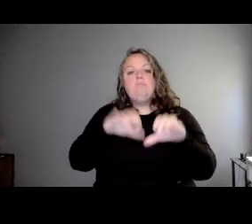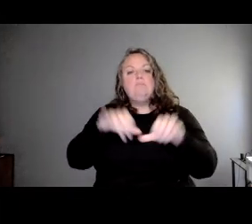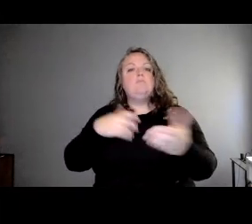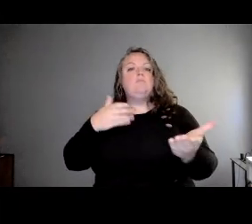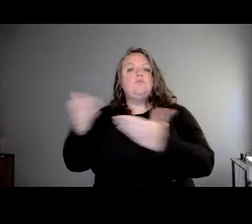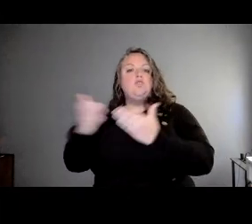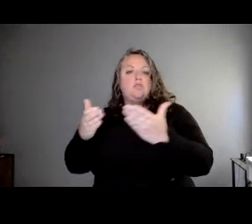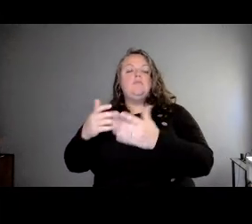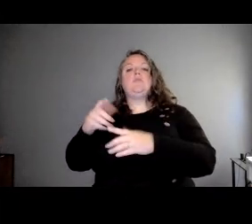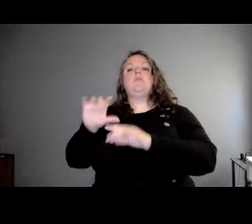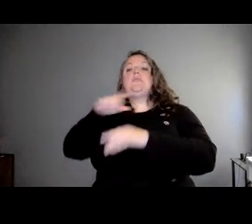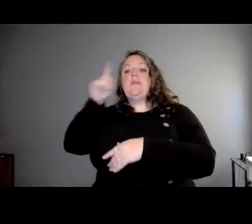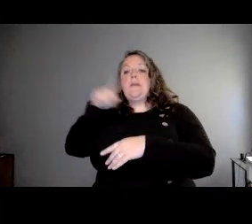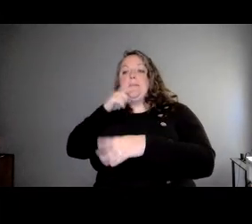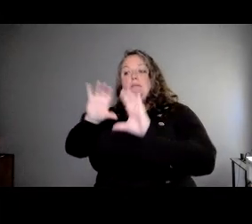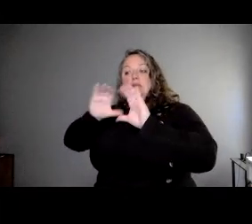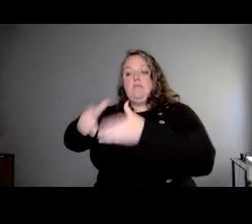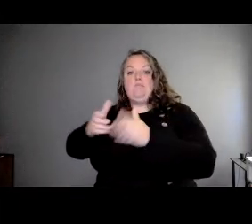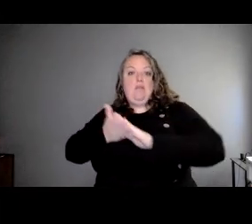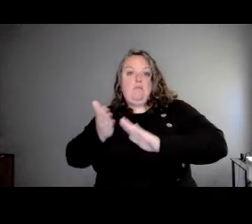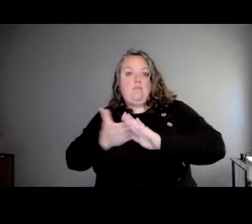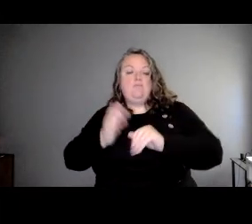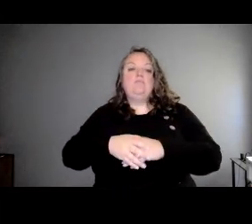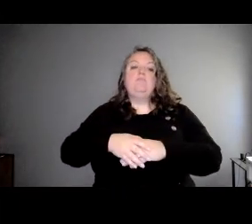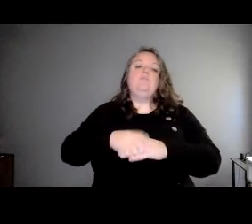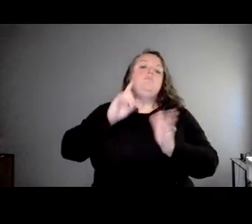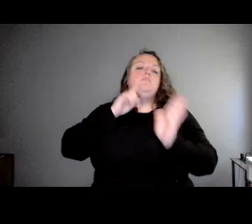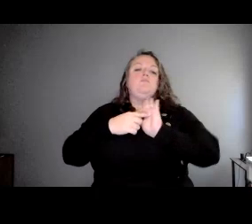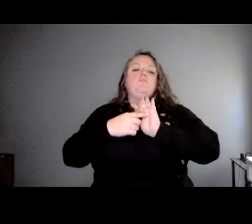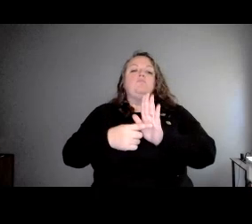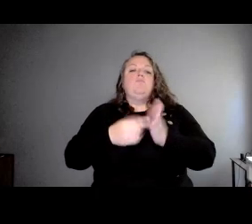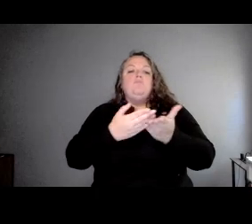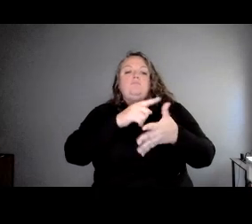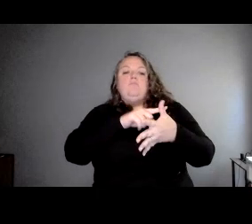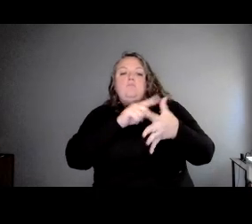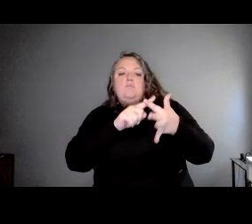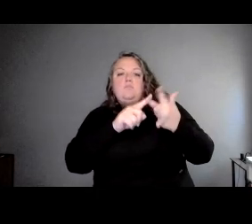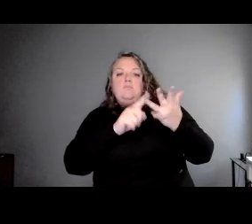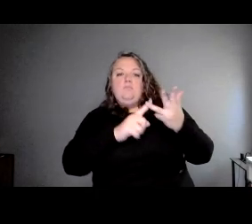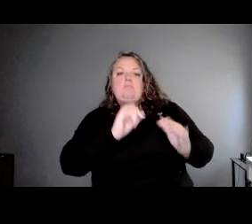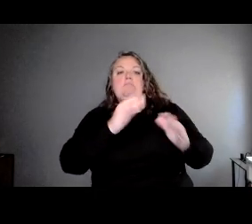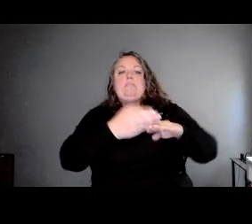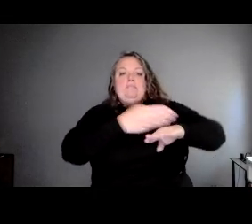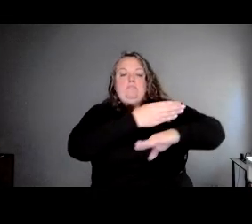public entity. It helps identify areas needing improvement to ensure ADA compliance. After the